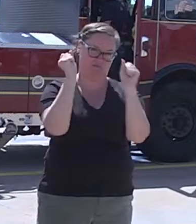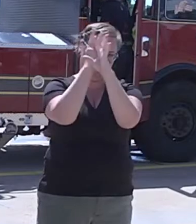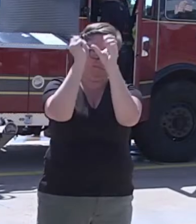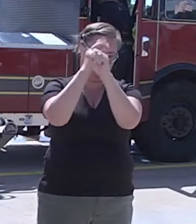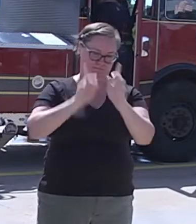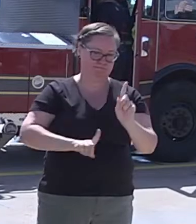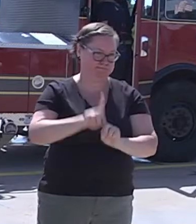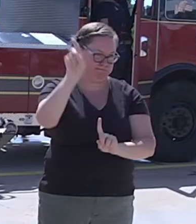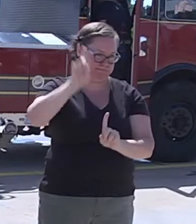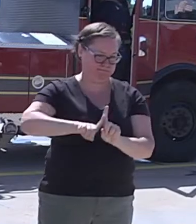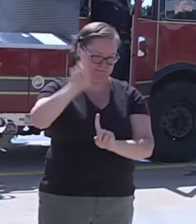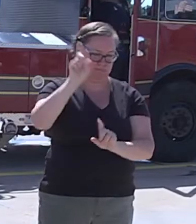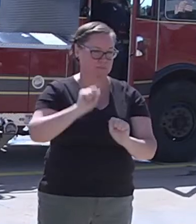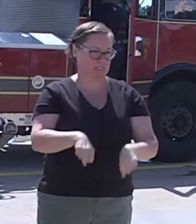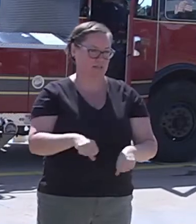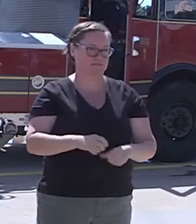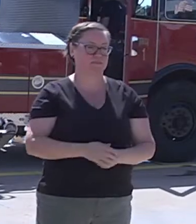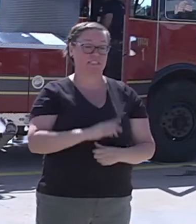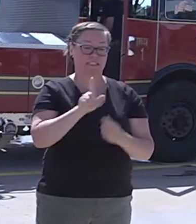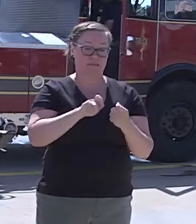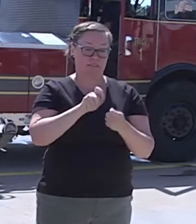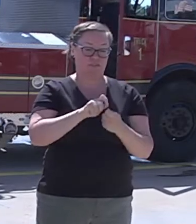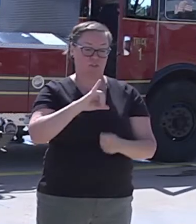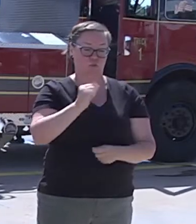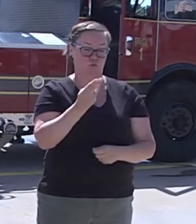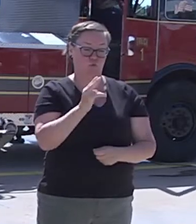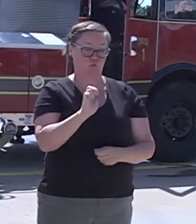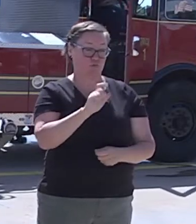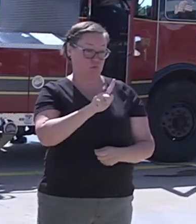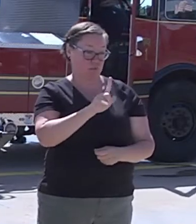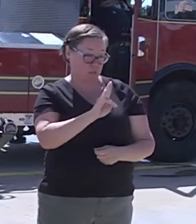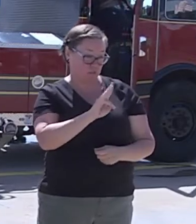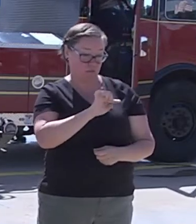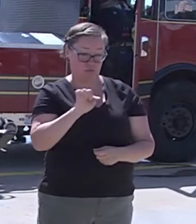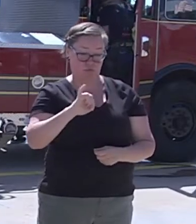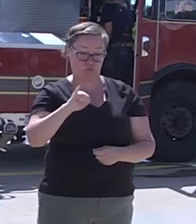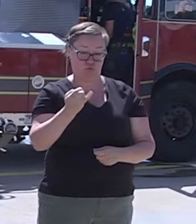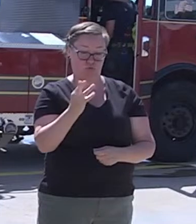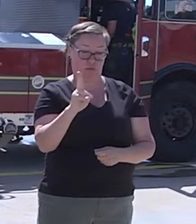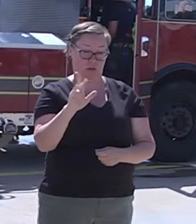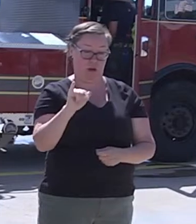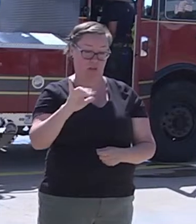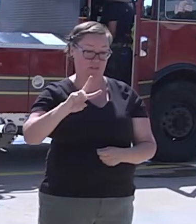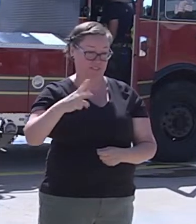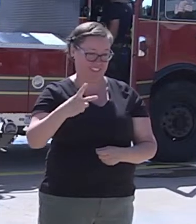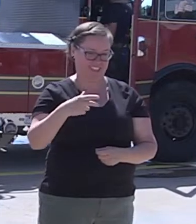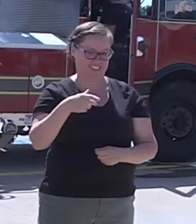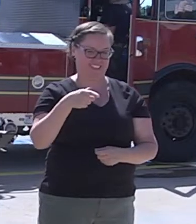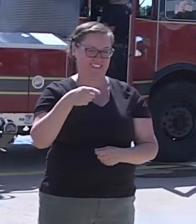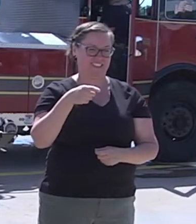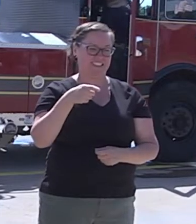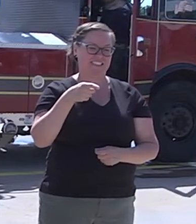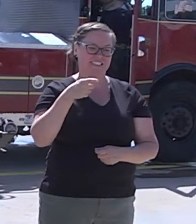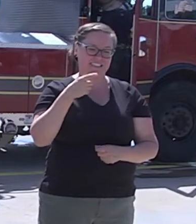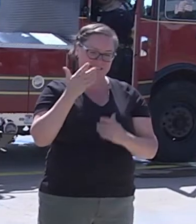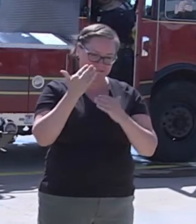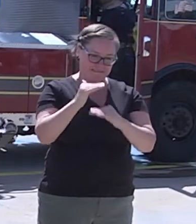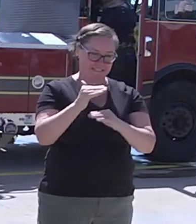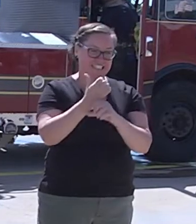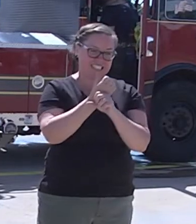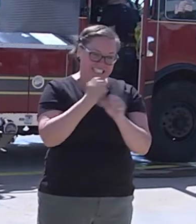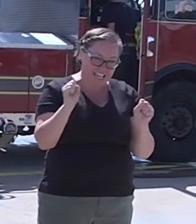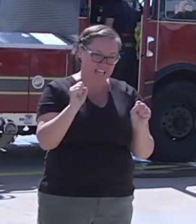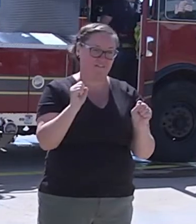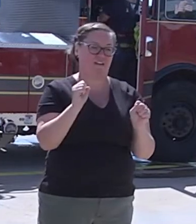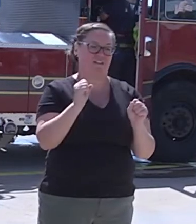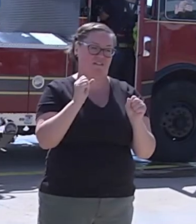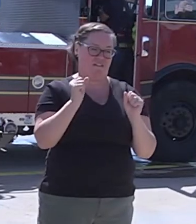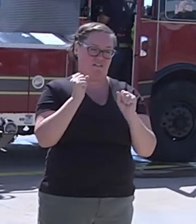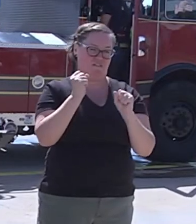June June 27th through July 2nd only safe andan fireworks were allowed to be shot those are items